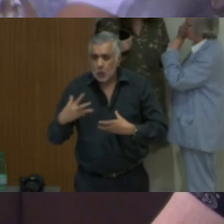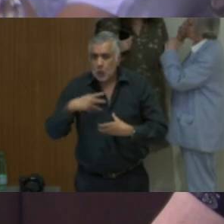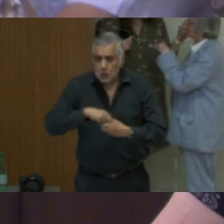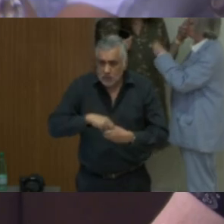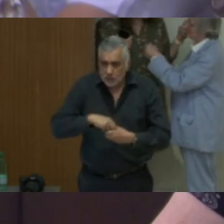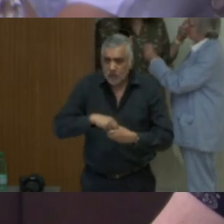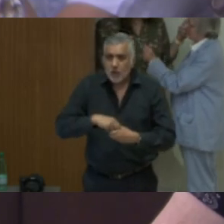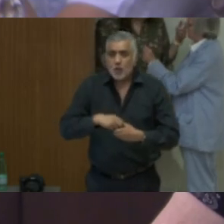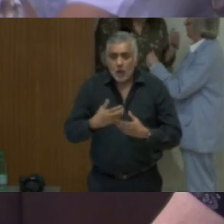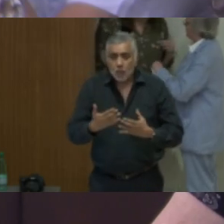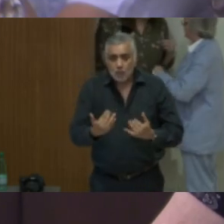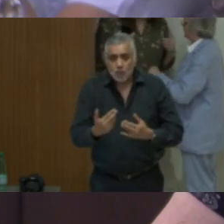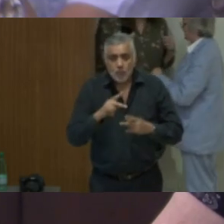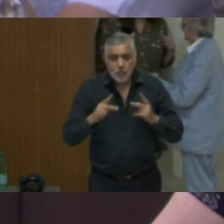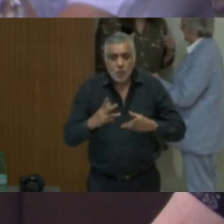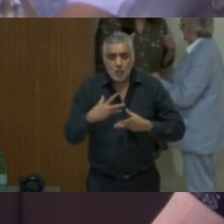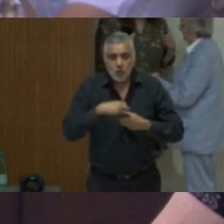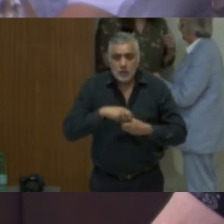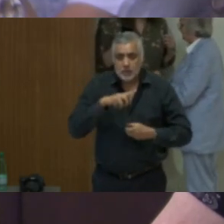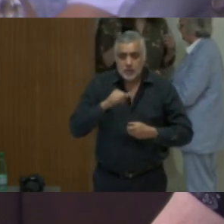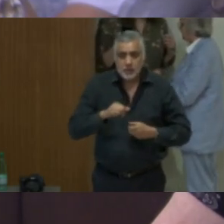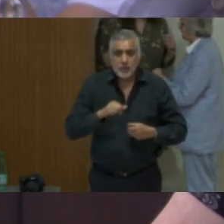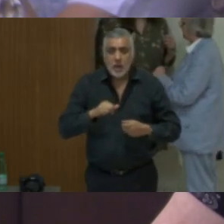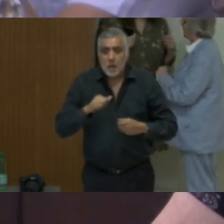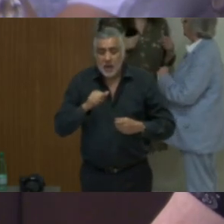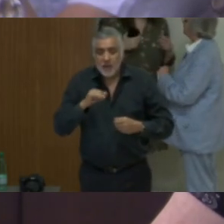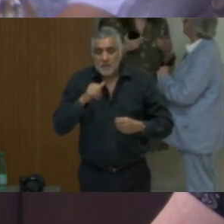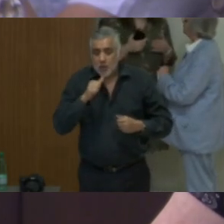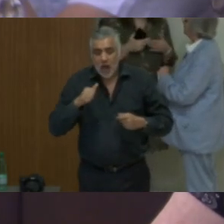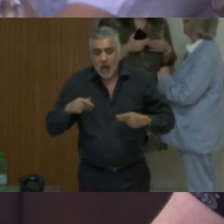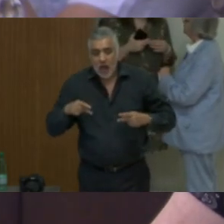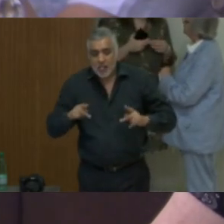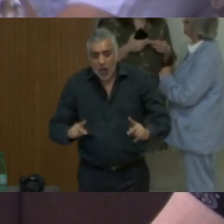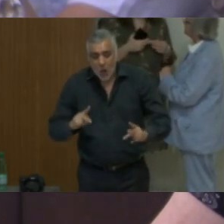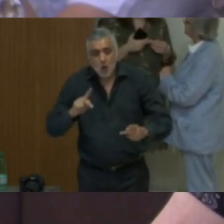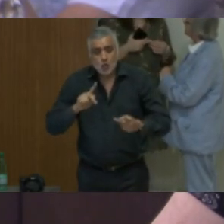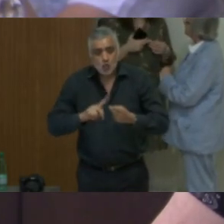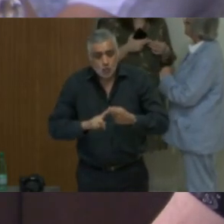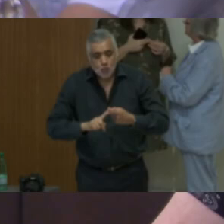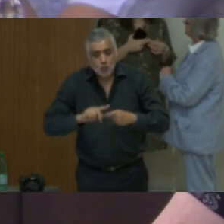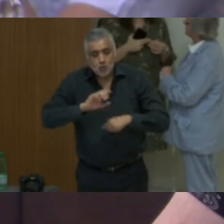disabilities within the congregation, if there are no canonical impediments? Thank you.